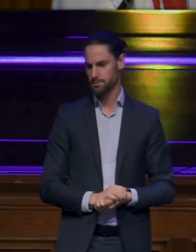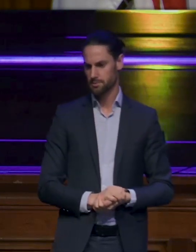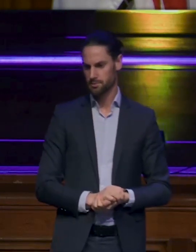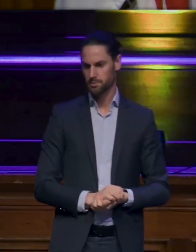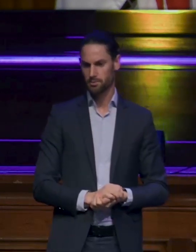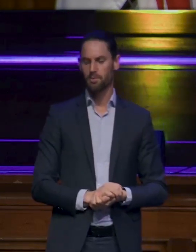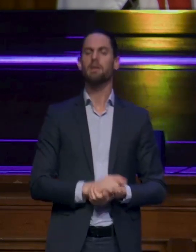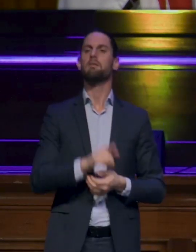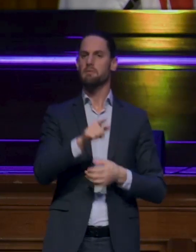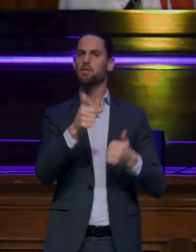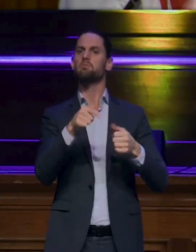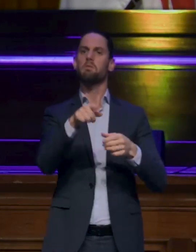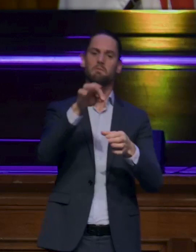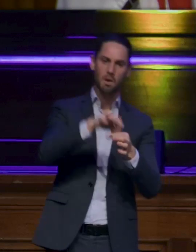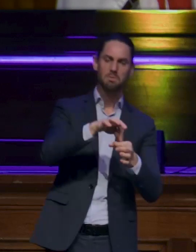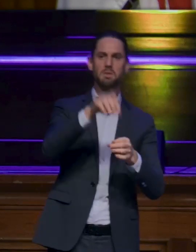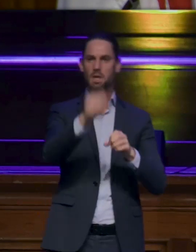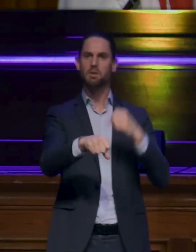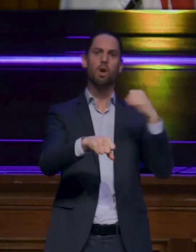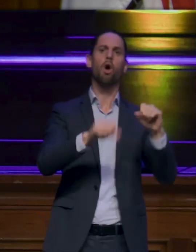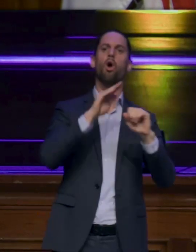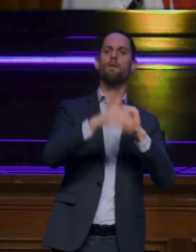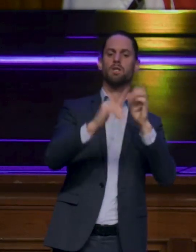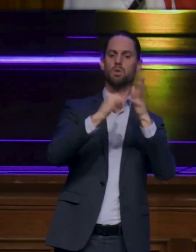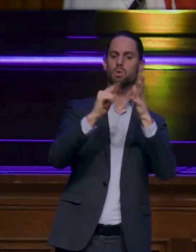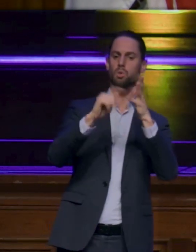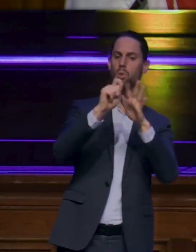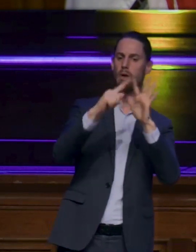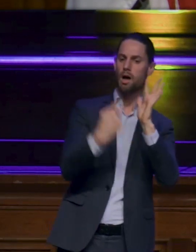votes as well on on our superannuation scheme that also did something similar I